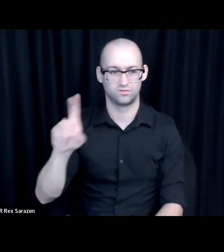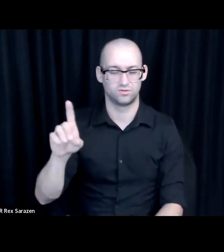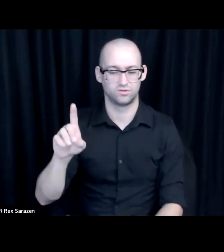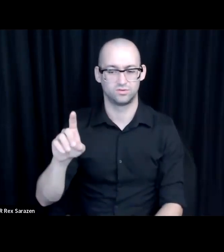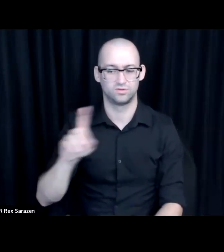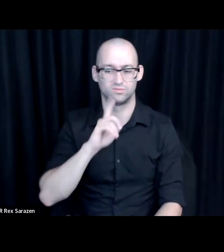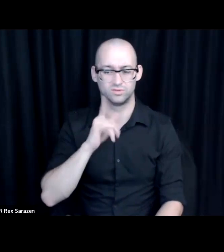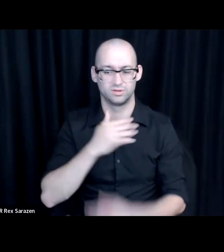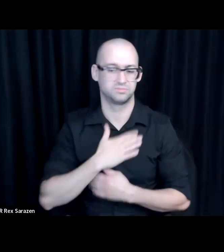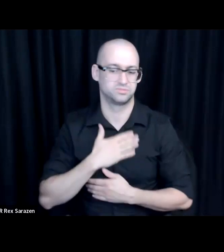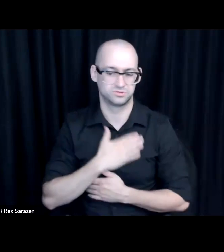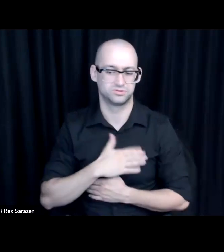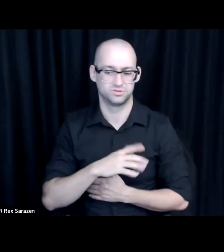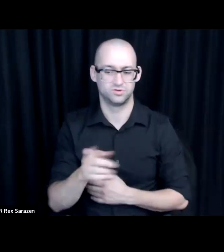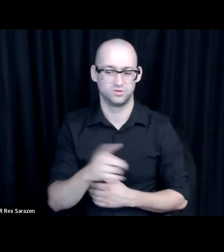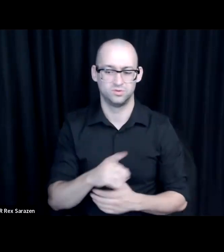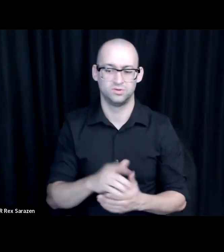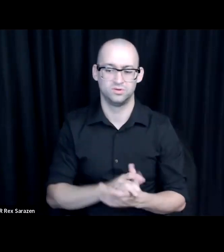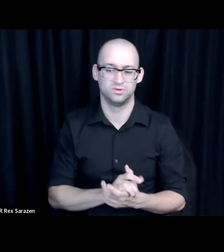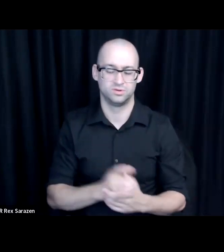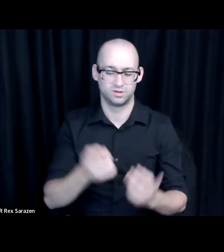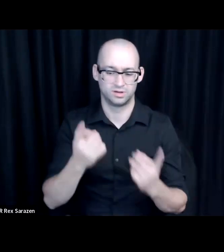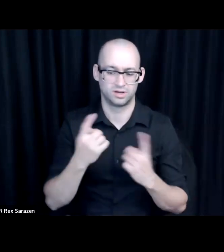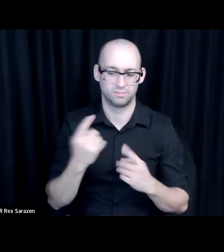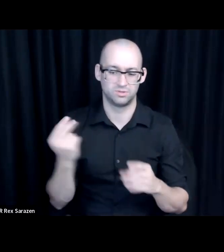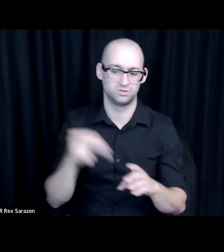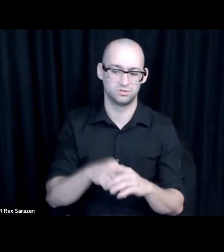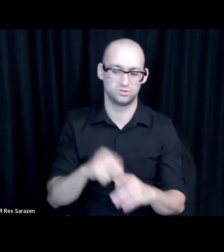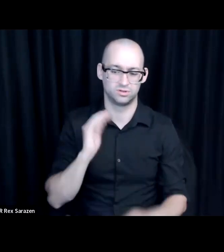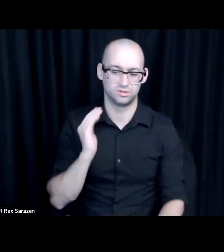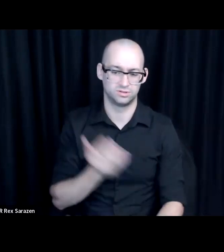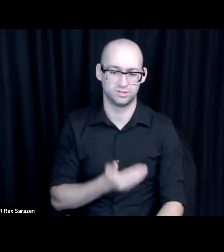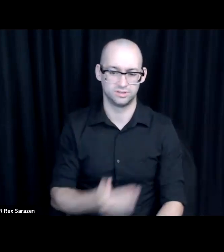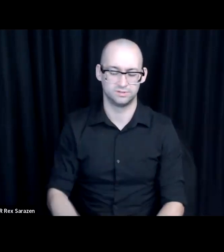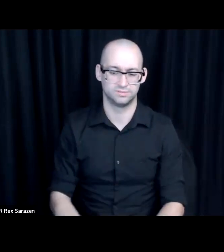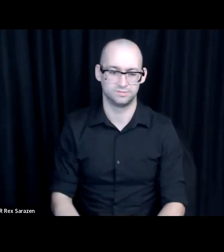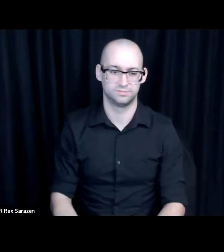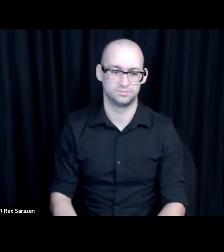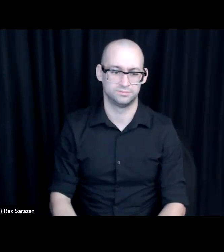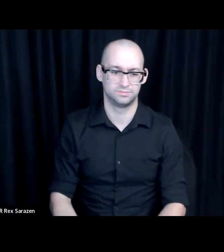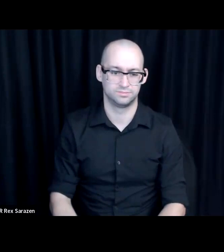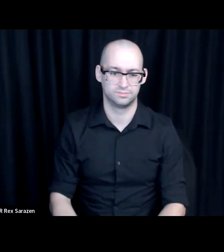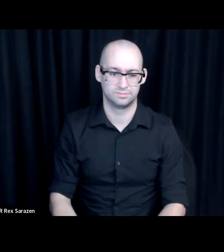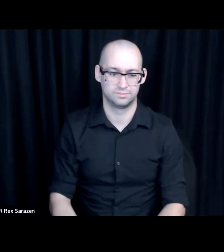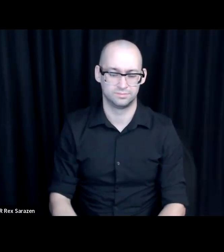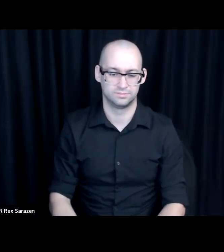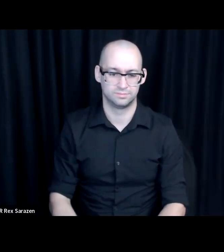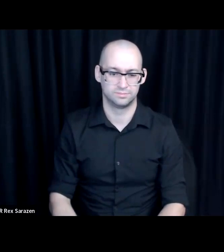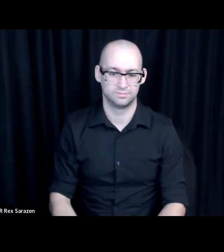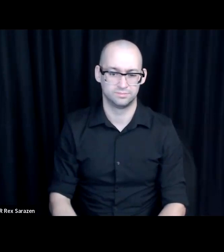and we appreciate you coming in and joining in and sharing your unique perspective.